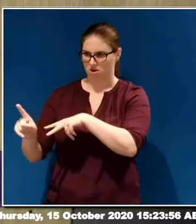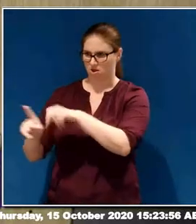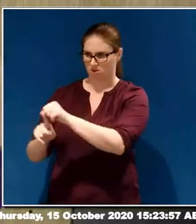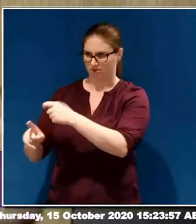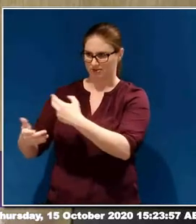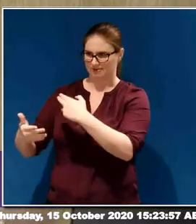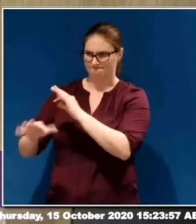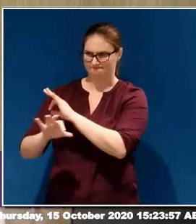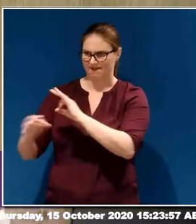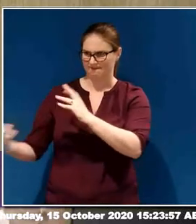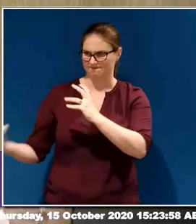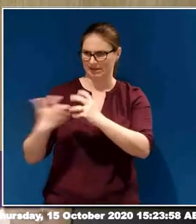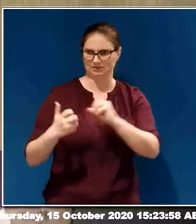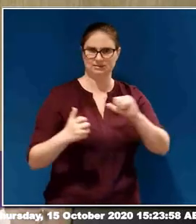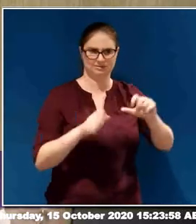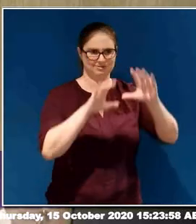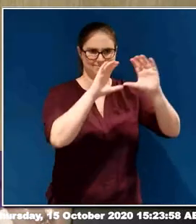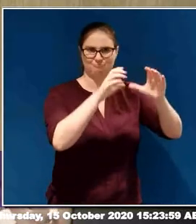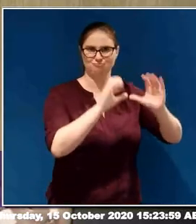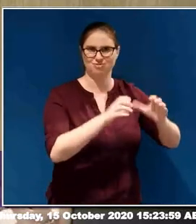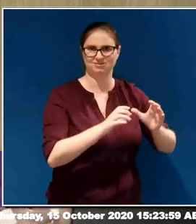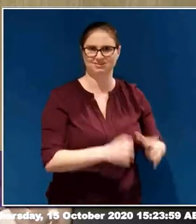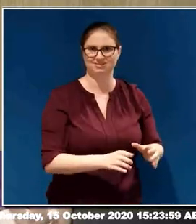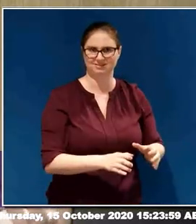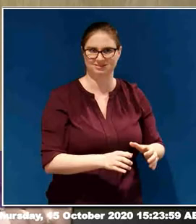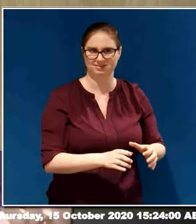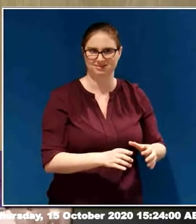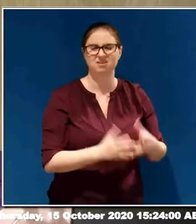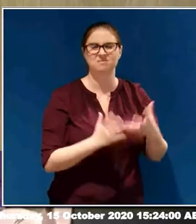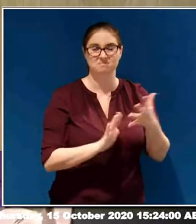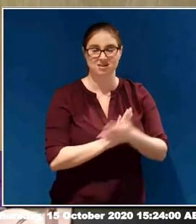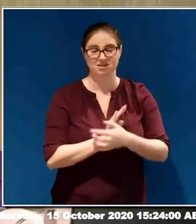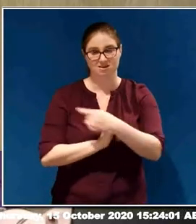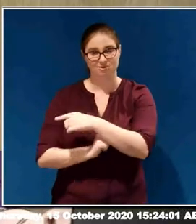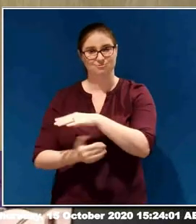their particular disability is not included, like, for example, students